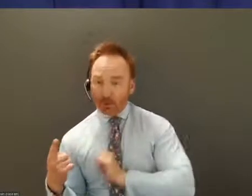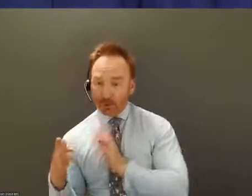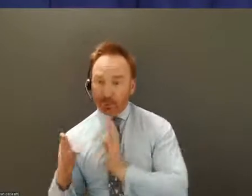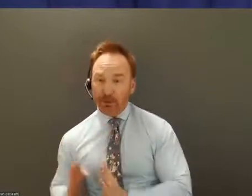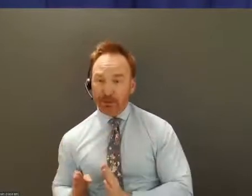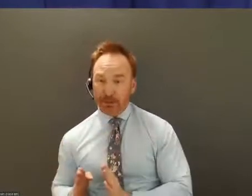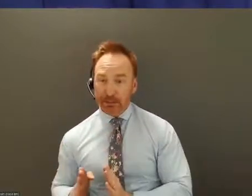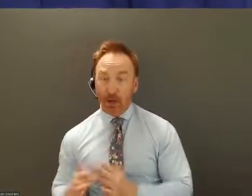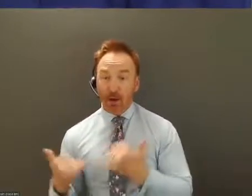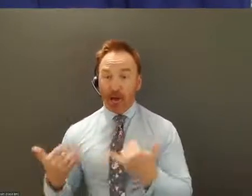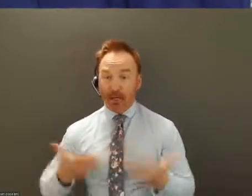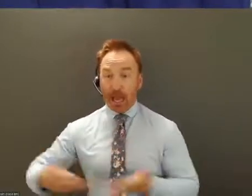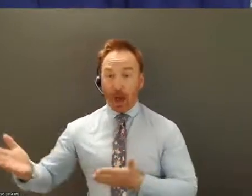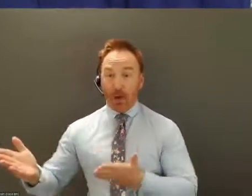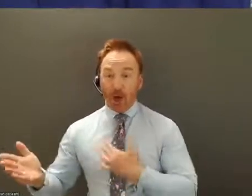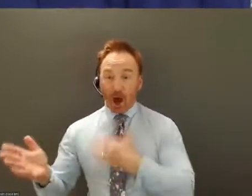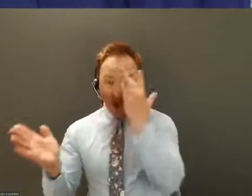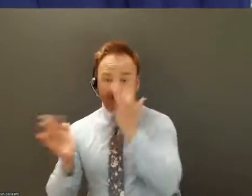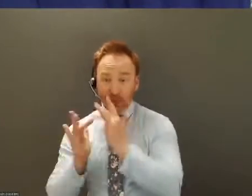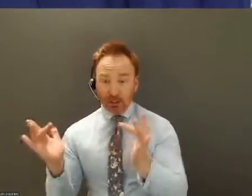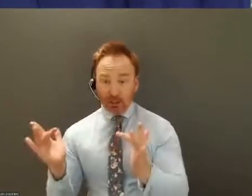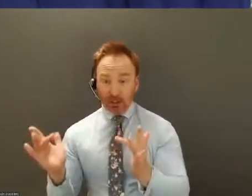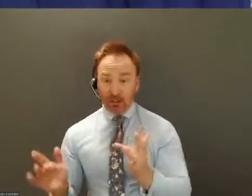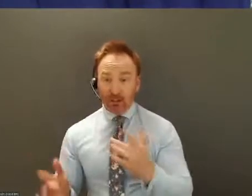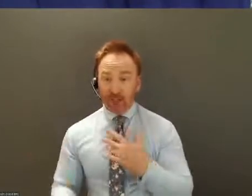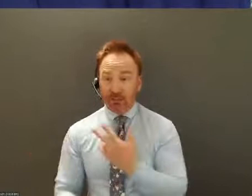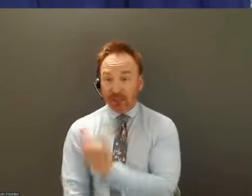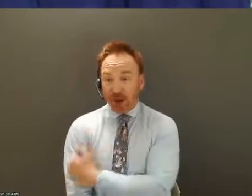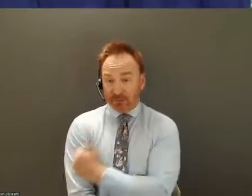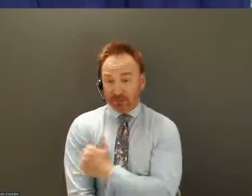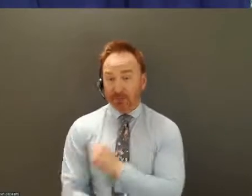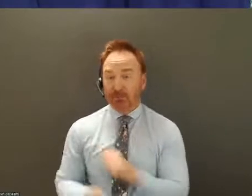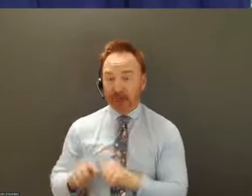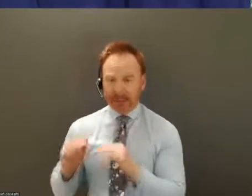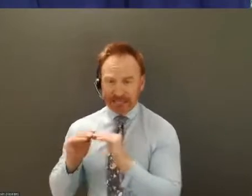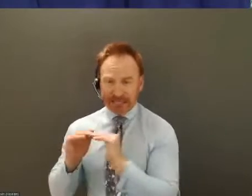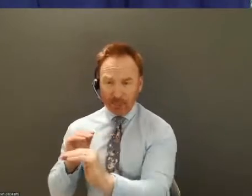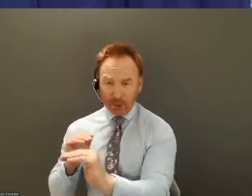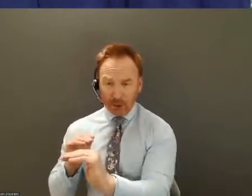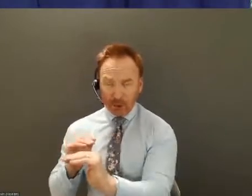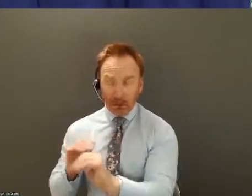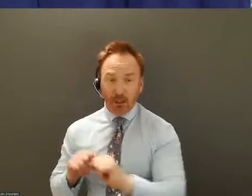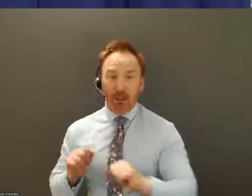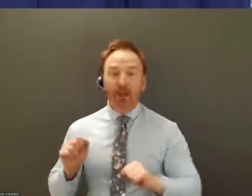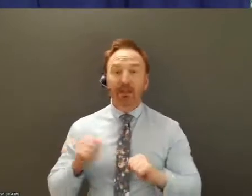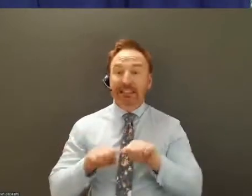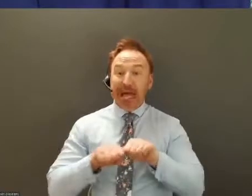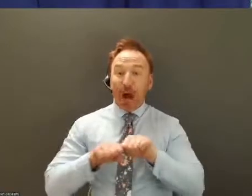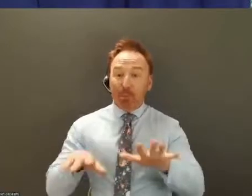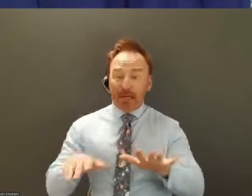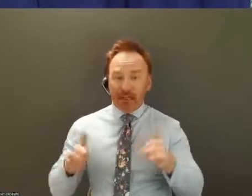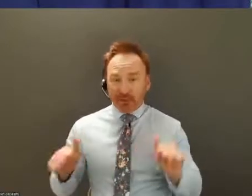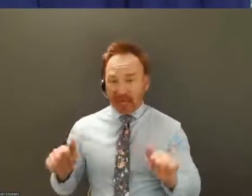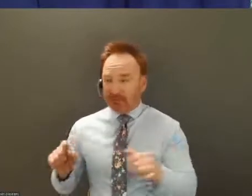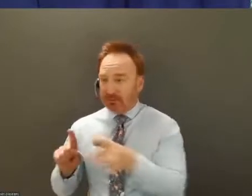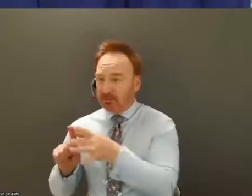place at the time and I'm going to spend the next few minutes over viewing our current